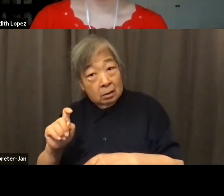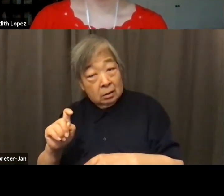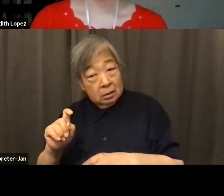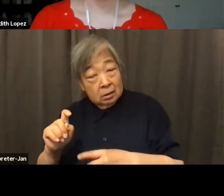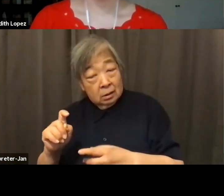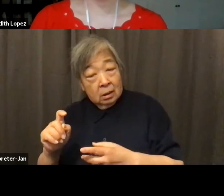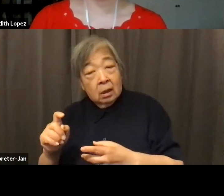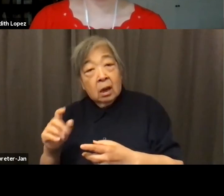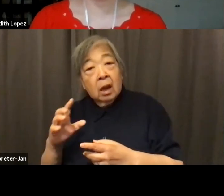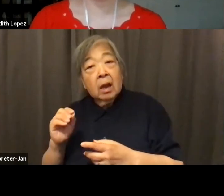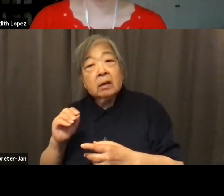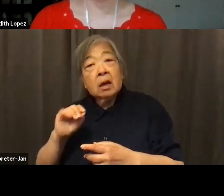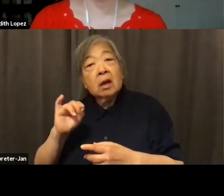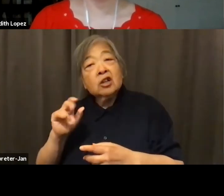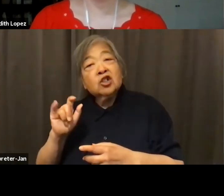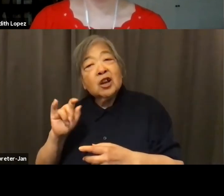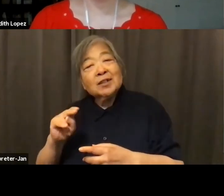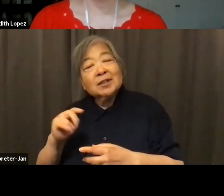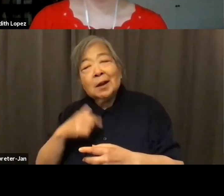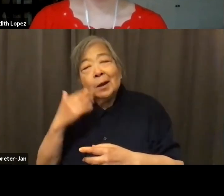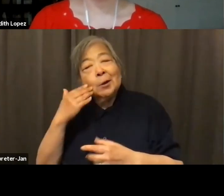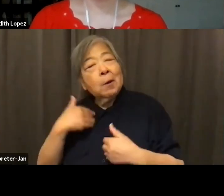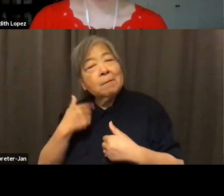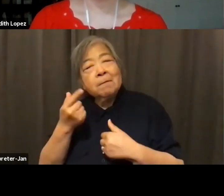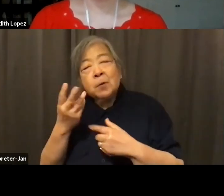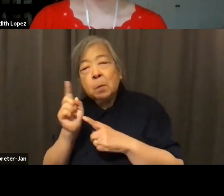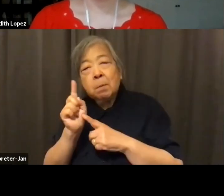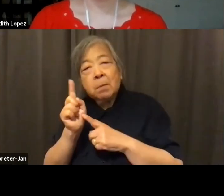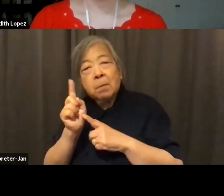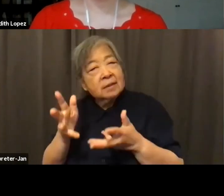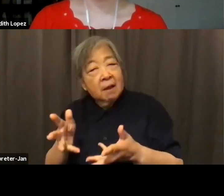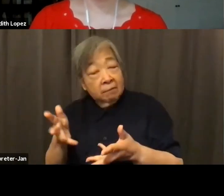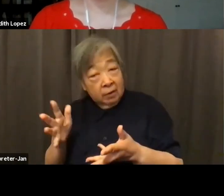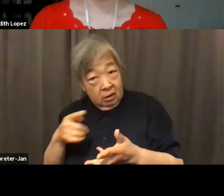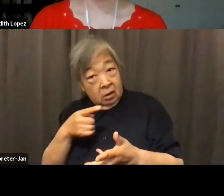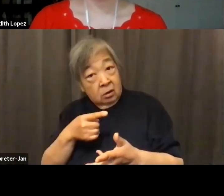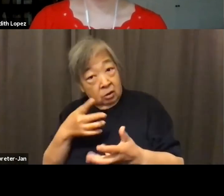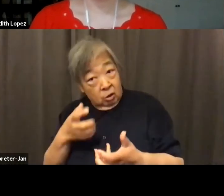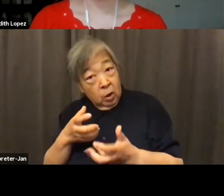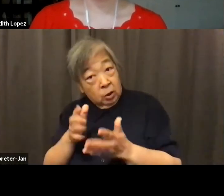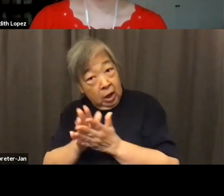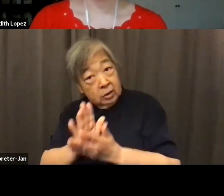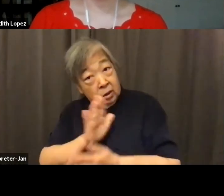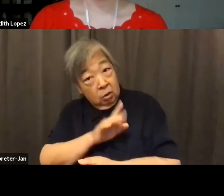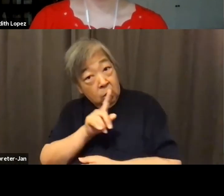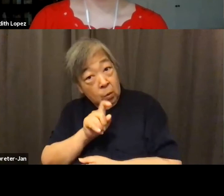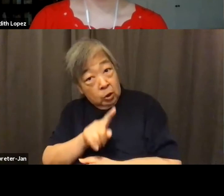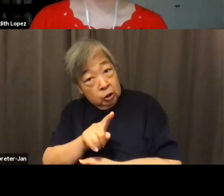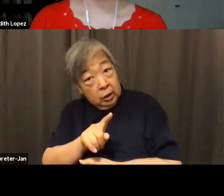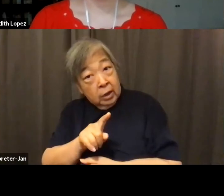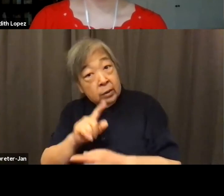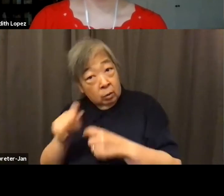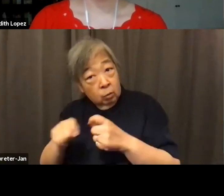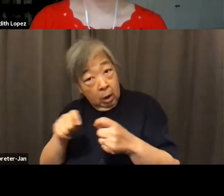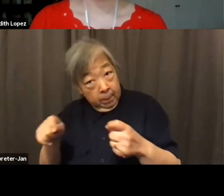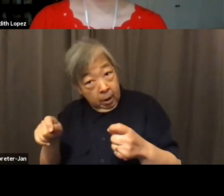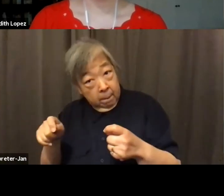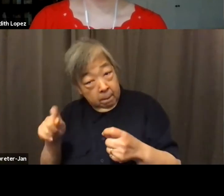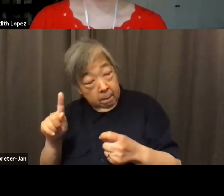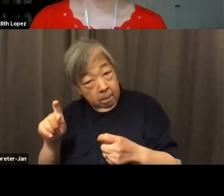And Justin, I know we only have a few minutes left, do you want to share your questions and then do wrapup?